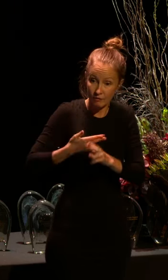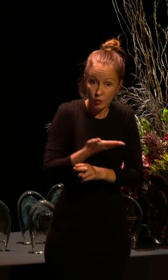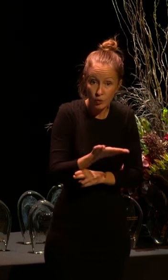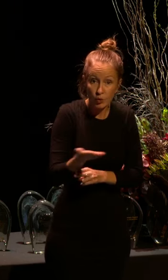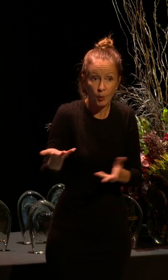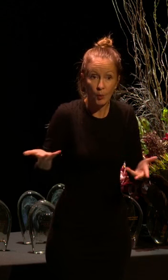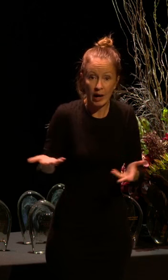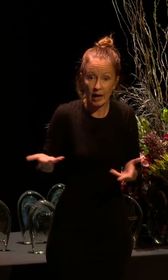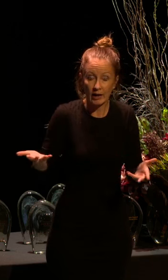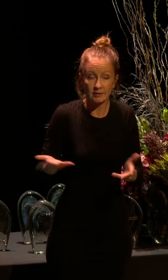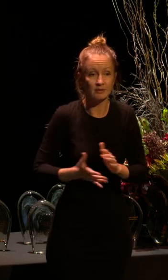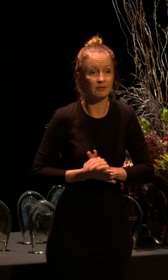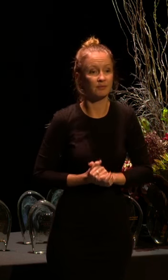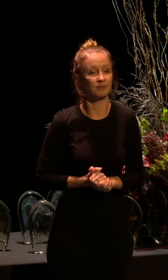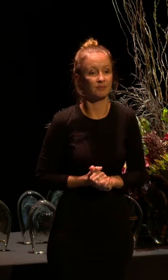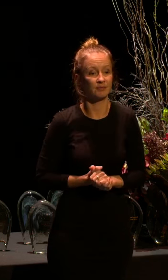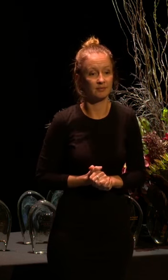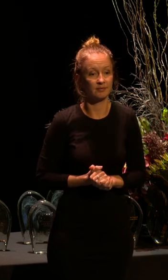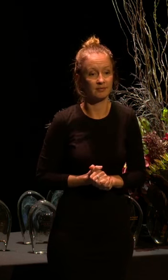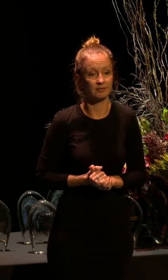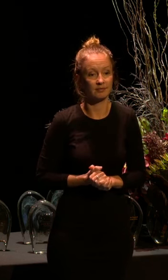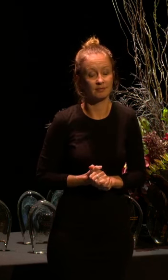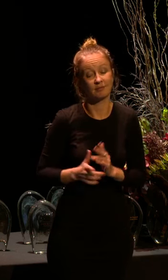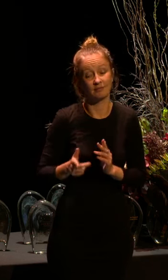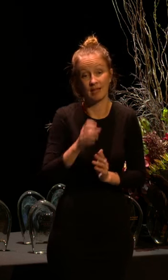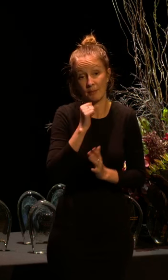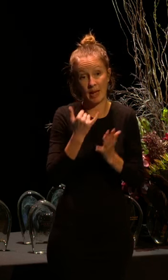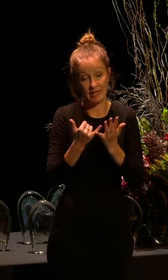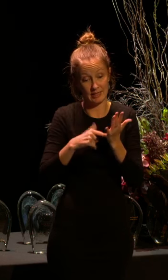Stace did not shout - he did something far more affecting.